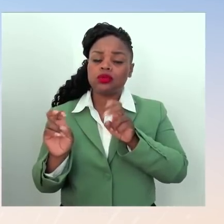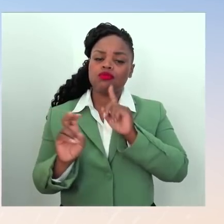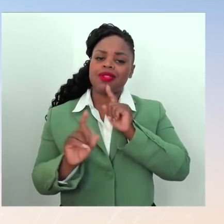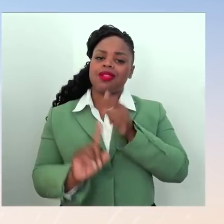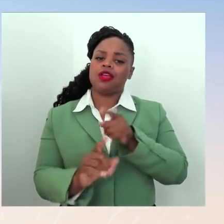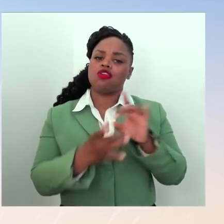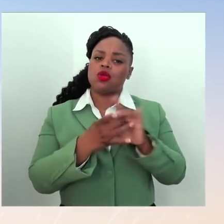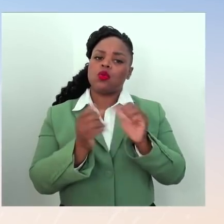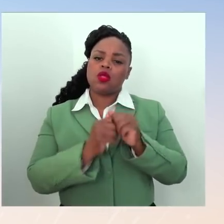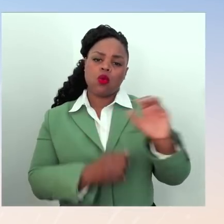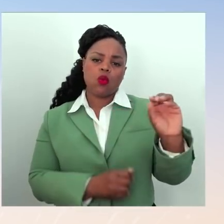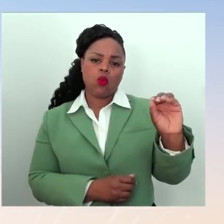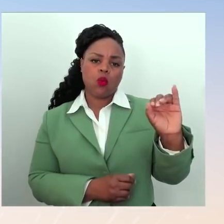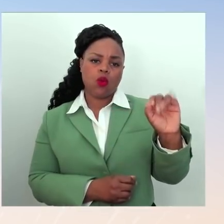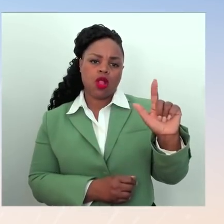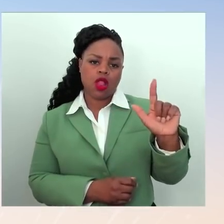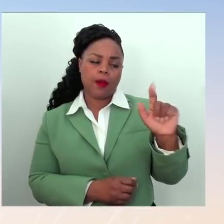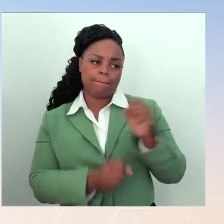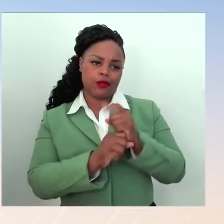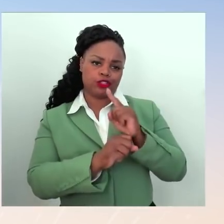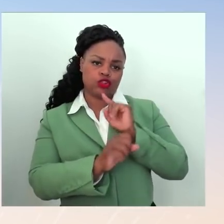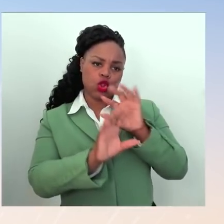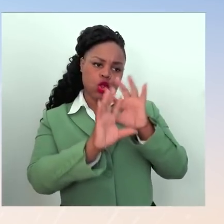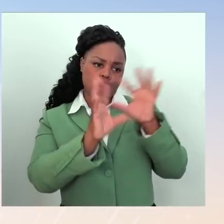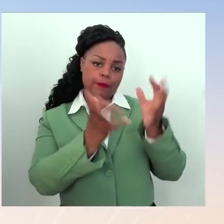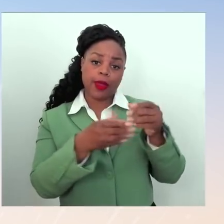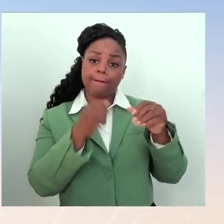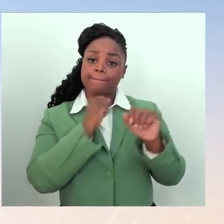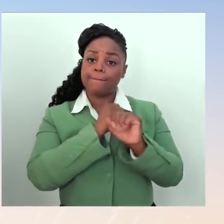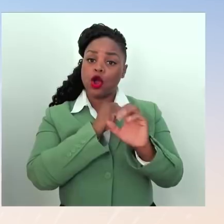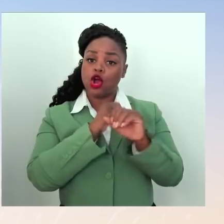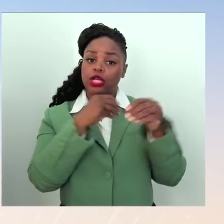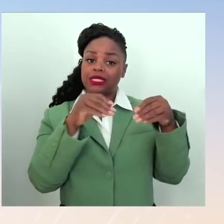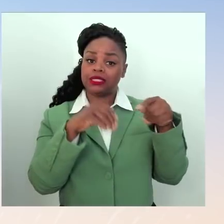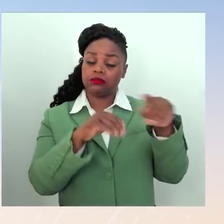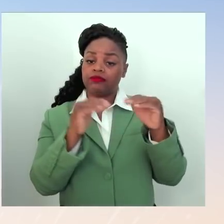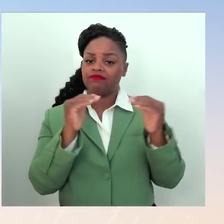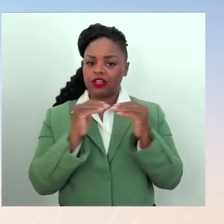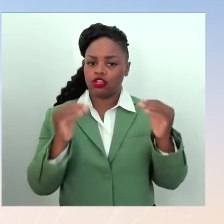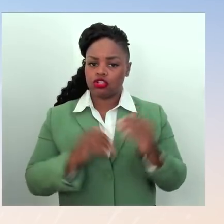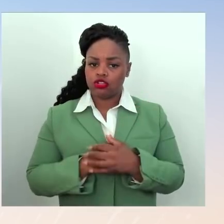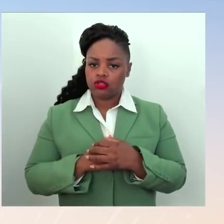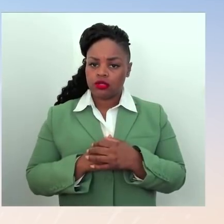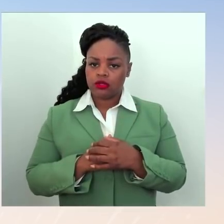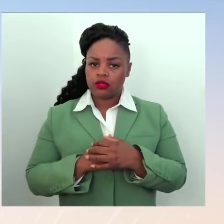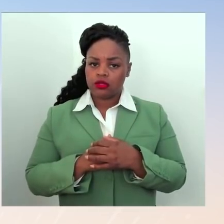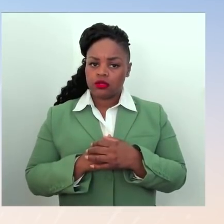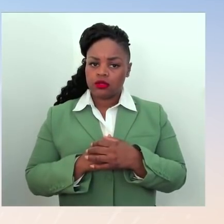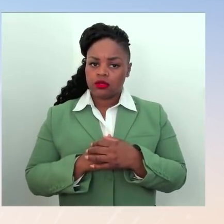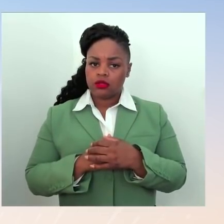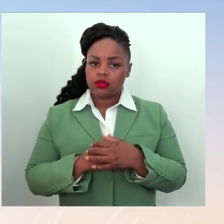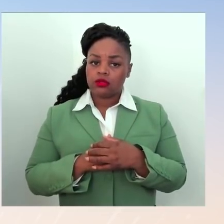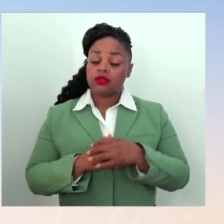As it relates to Venezuela, the purpose of the trip that was taken by administration officials was to discuss a range of issues --